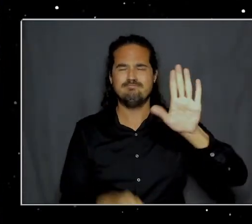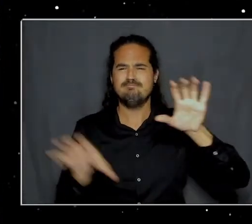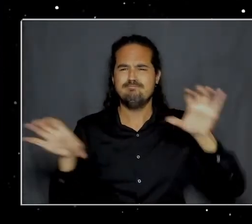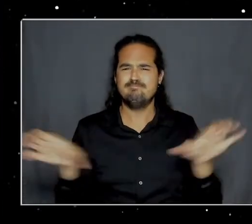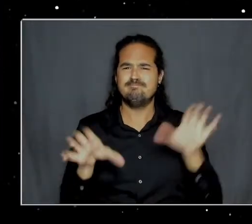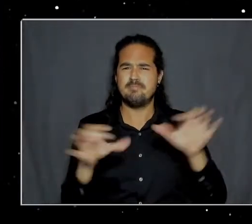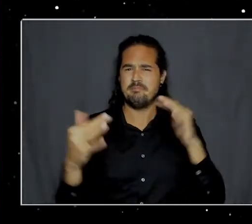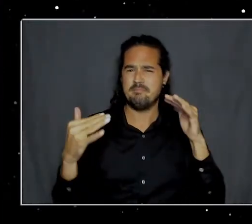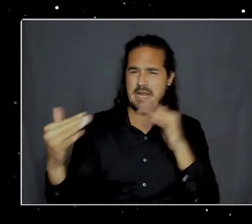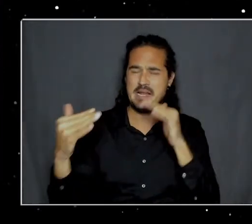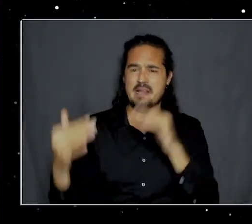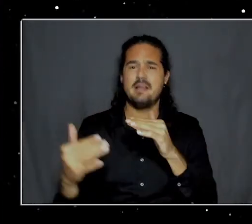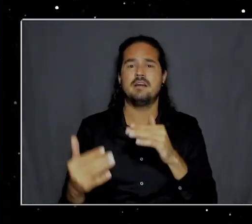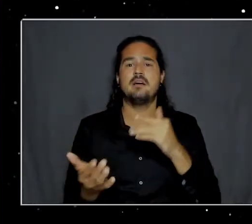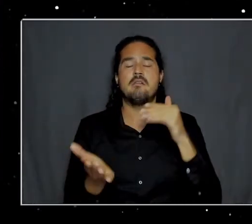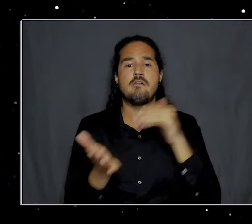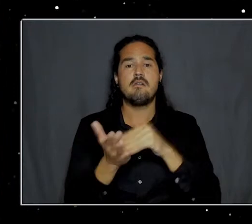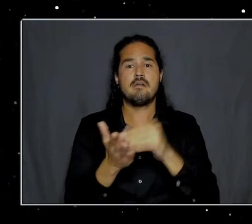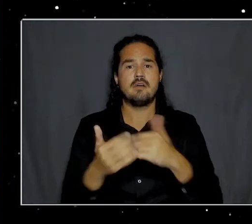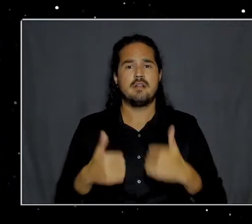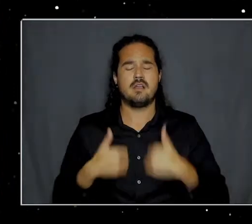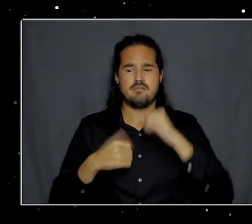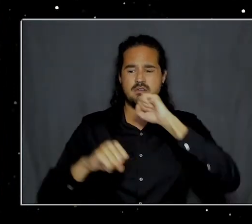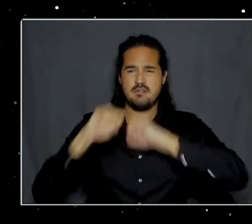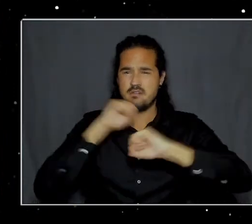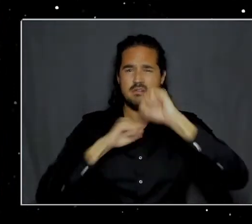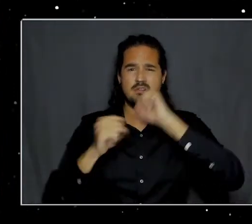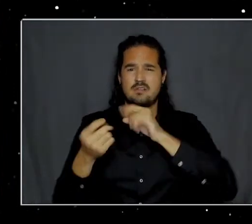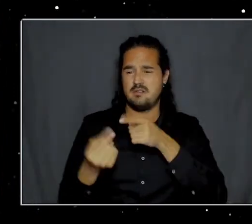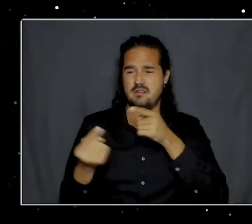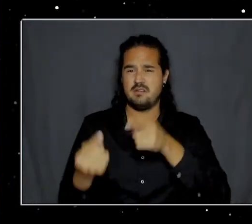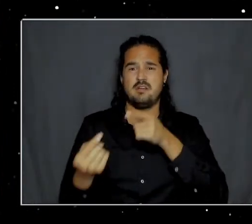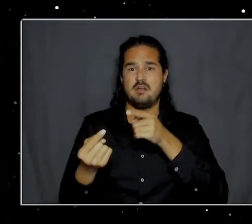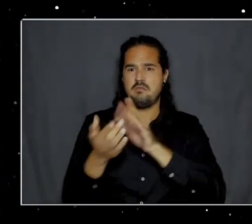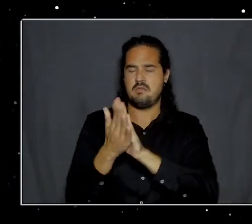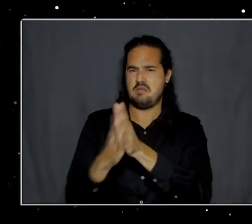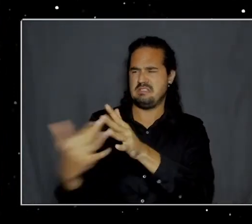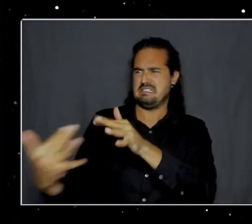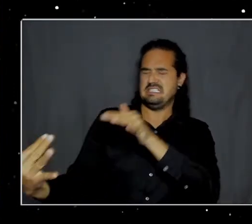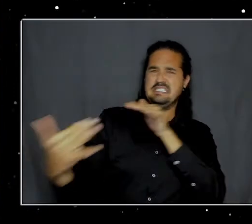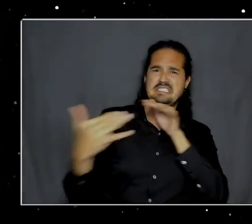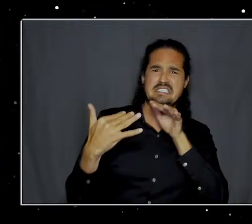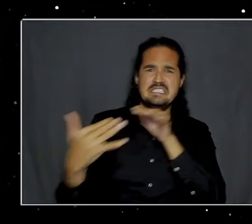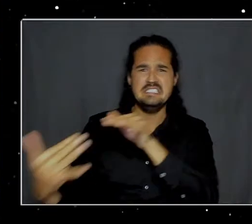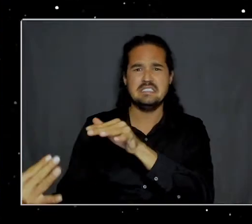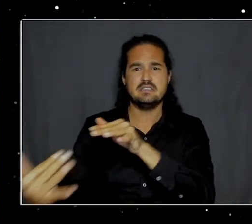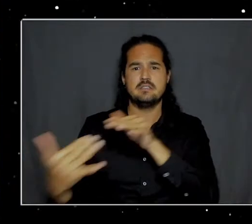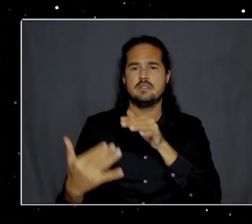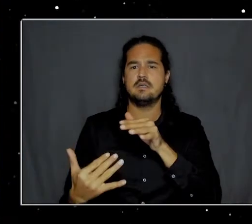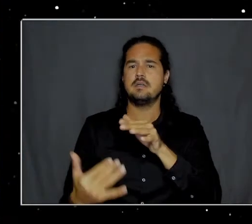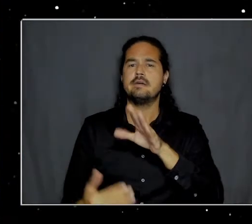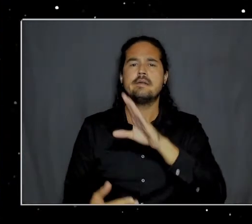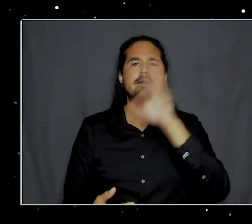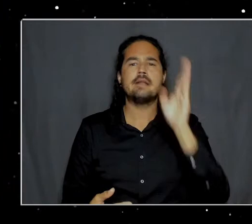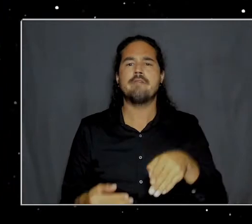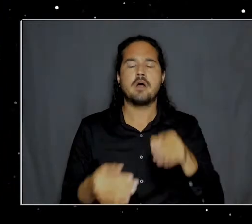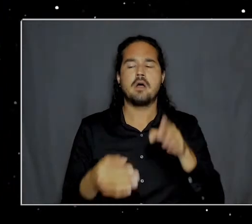THERE MAY COME TIMES WHERE THE PATH GETS ROUGH, WHERE THE BATTLES FEEL LIKE RAPIDS. TRISHANDRA PICKUP: NEVER WAVER.